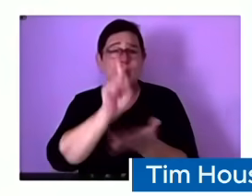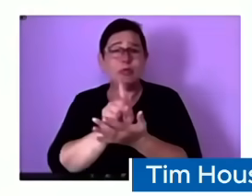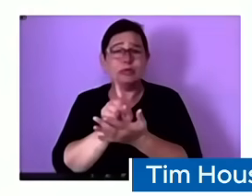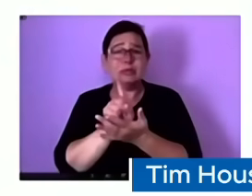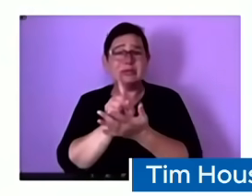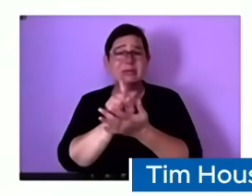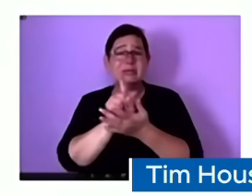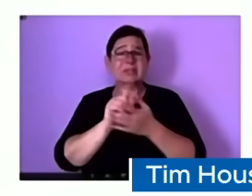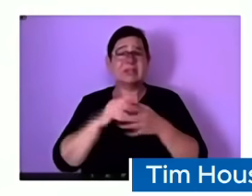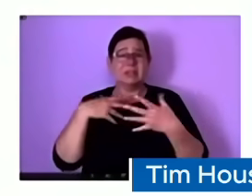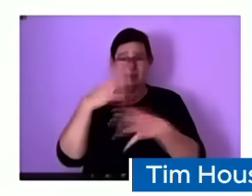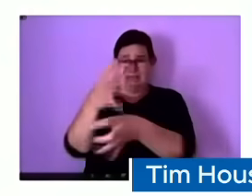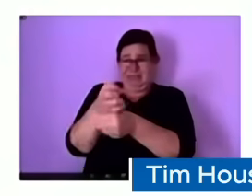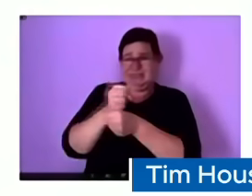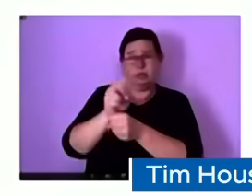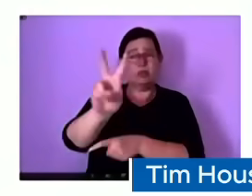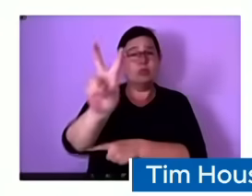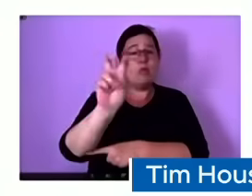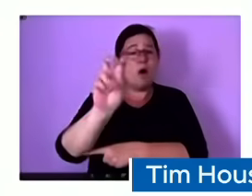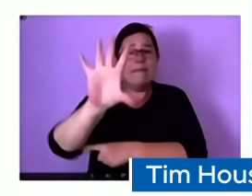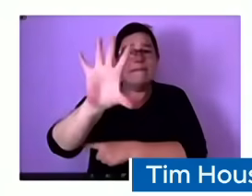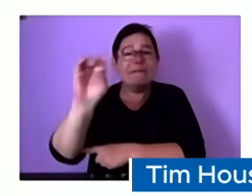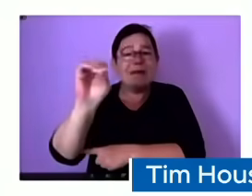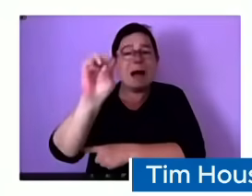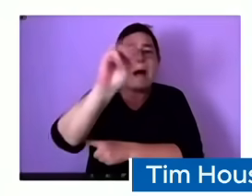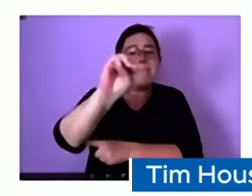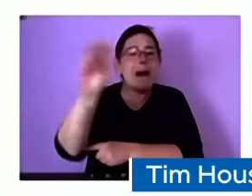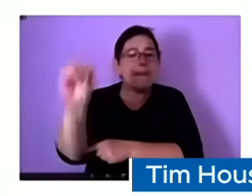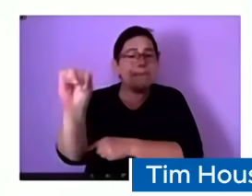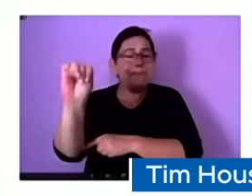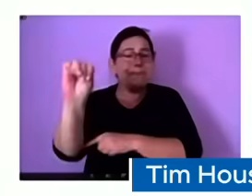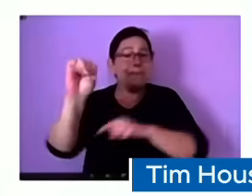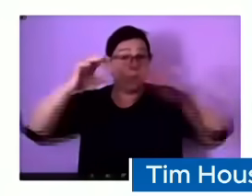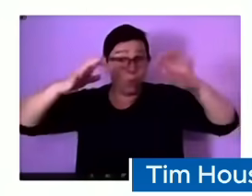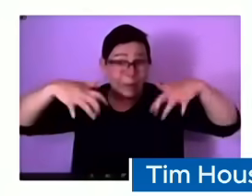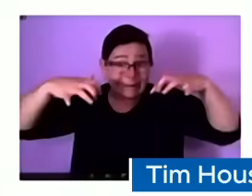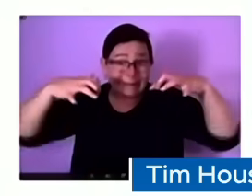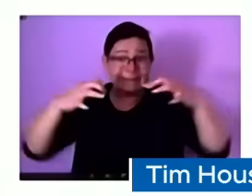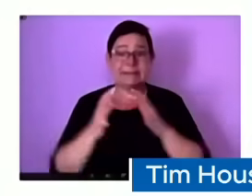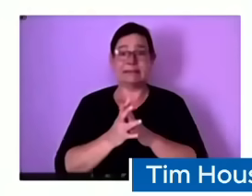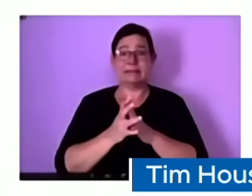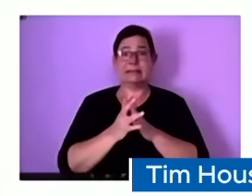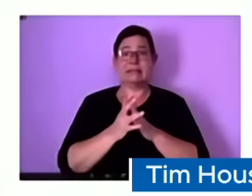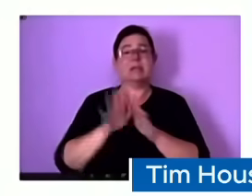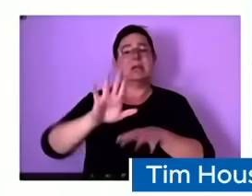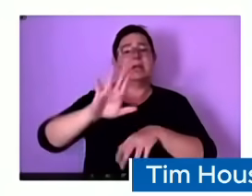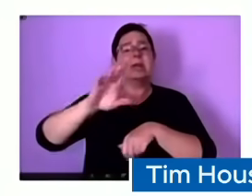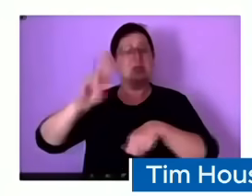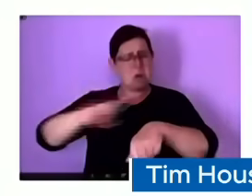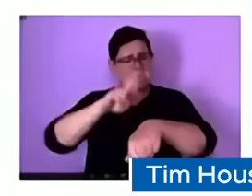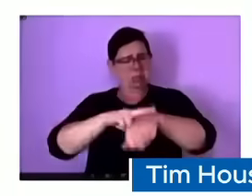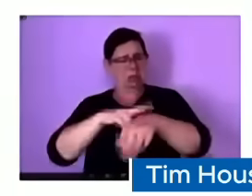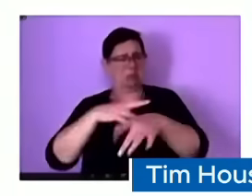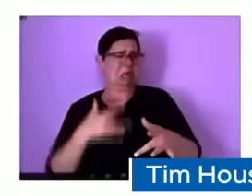JUST TO PUT THAT IN PERSPECTIVE, WE WOULD USUALLY RECEIVE THAT MUCH RAIN OVER A THREE-MONTH PERIOD.